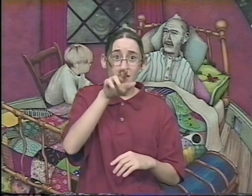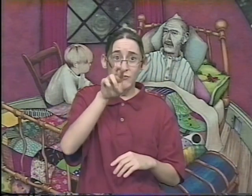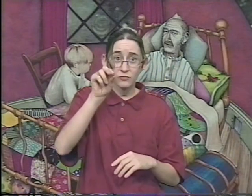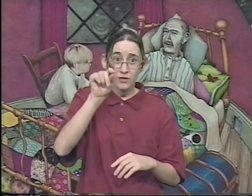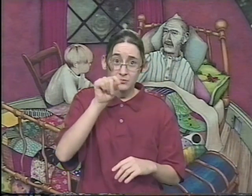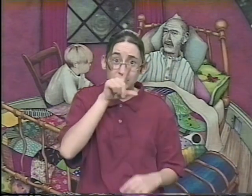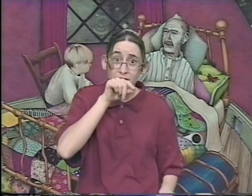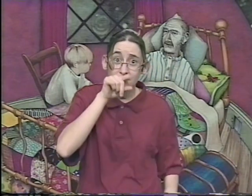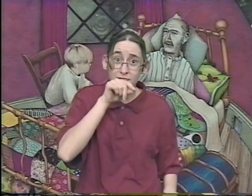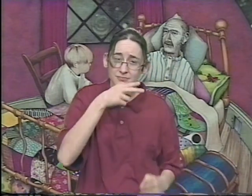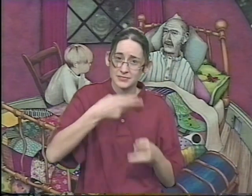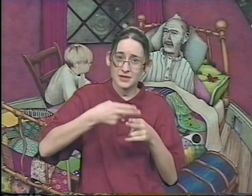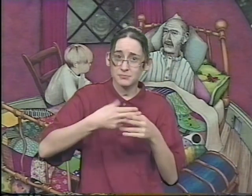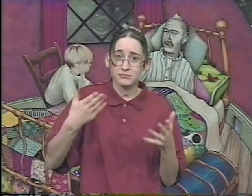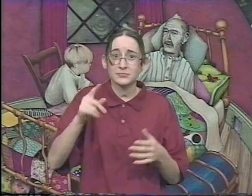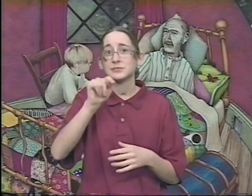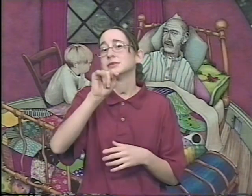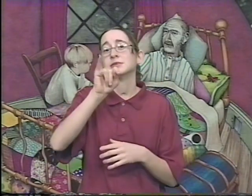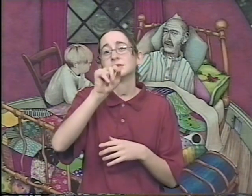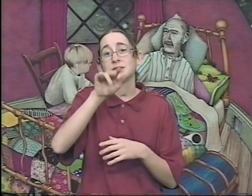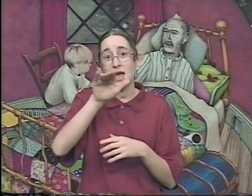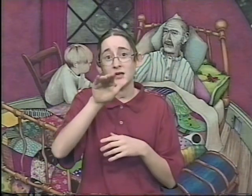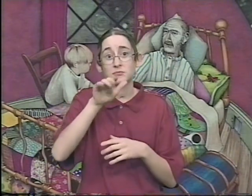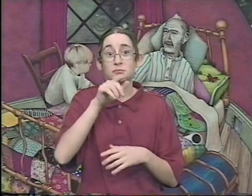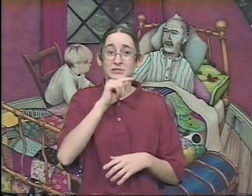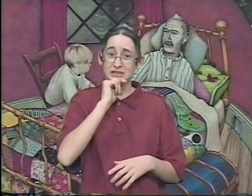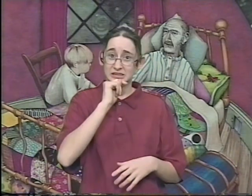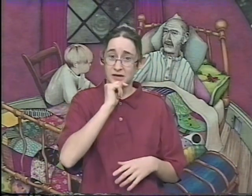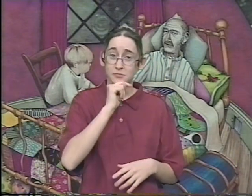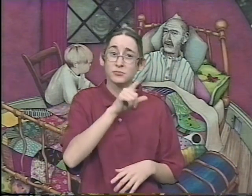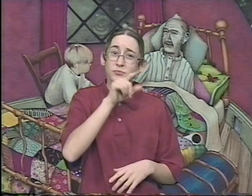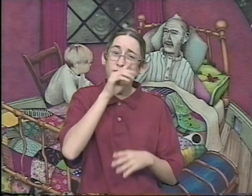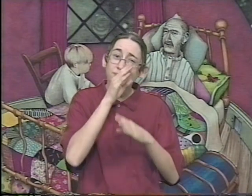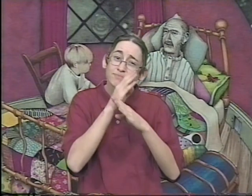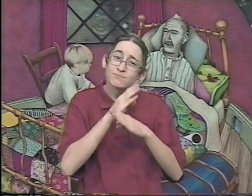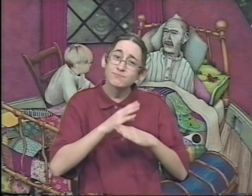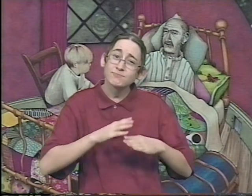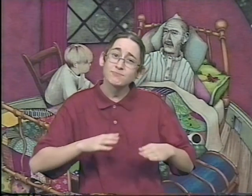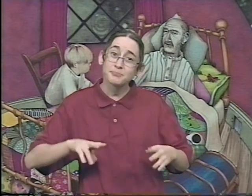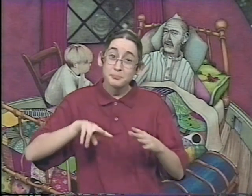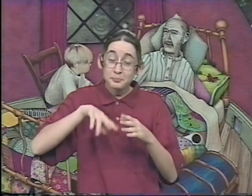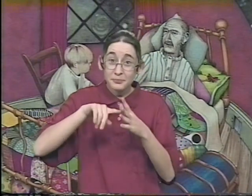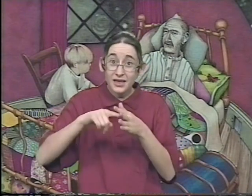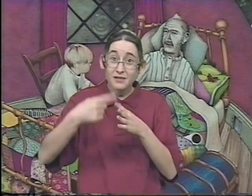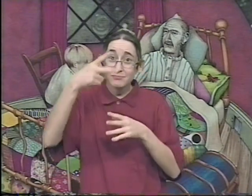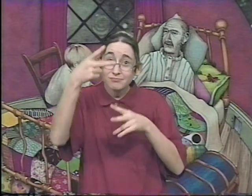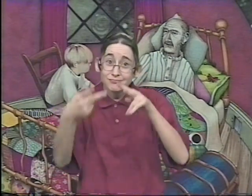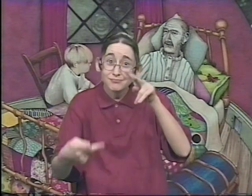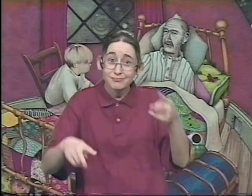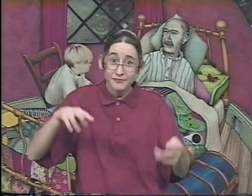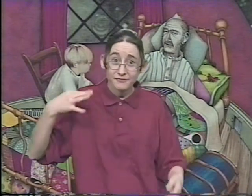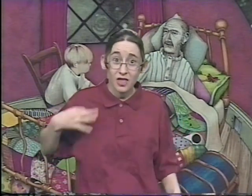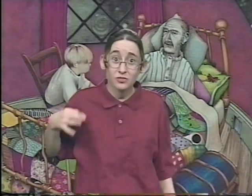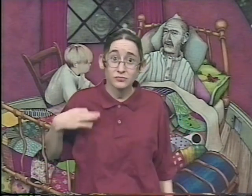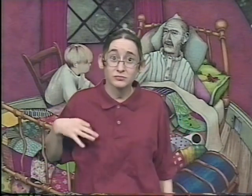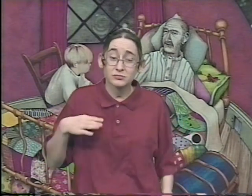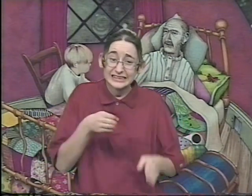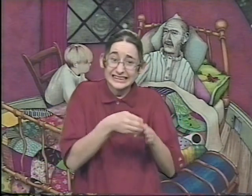fell silent and began to molt. Beside the bed sat a large wooden chest. Everything he had collected through his long